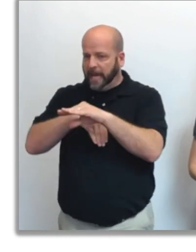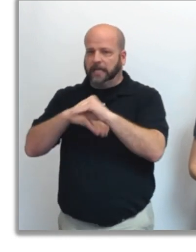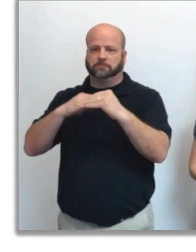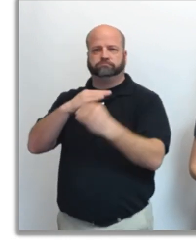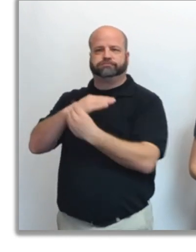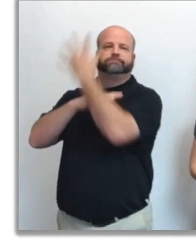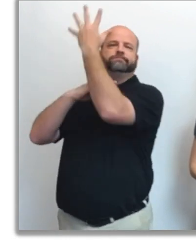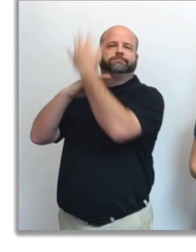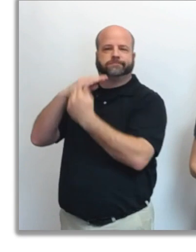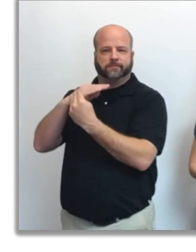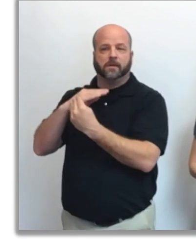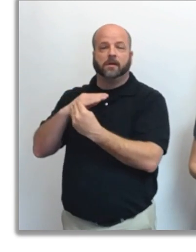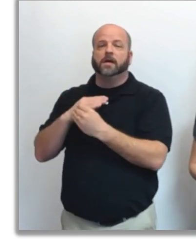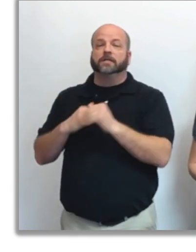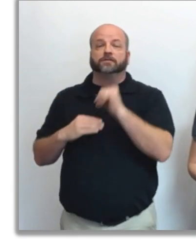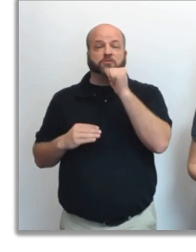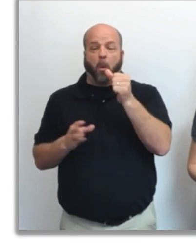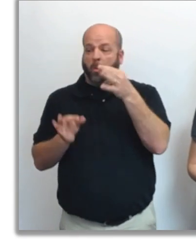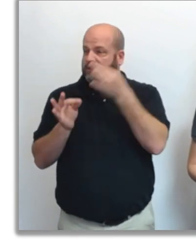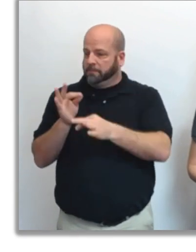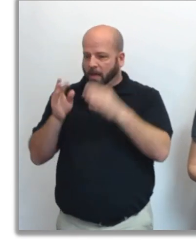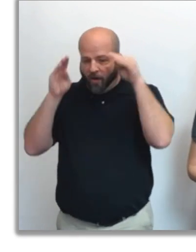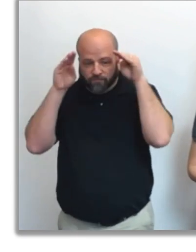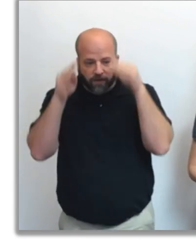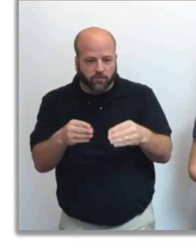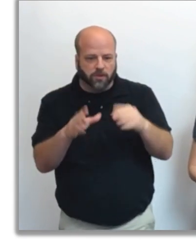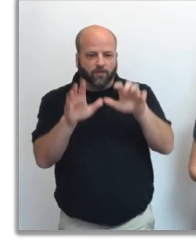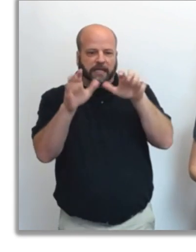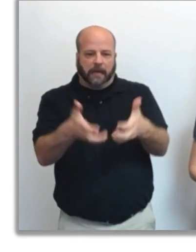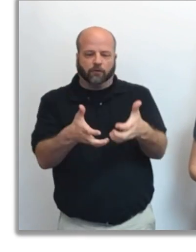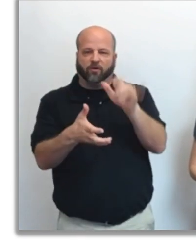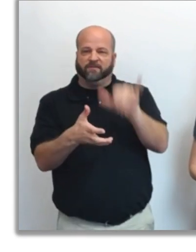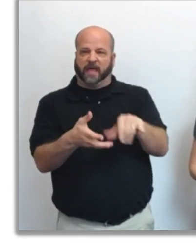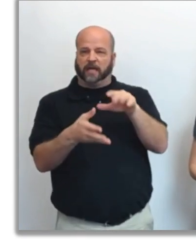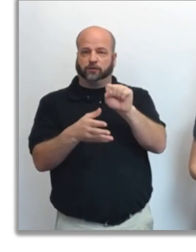spread, so don’t simply focus on the category of the storm.